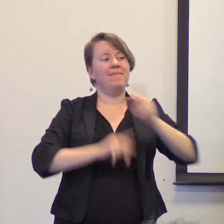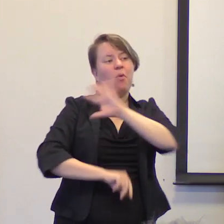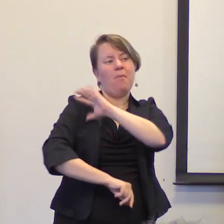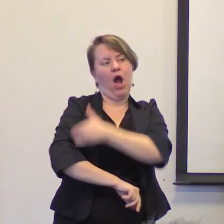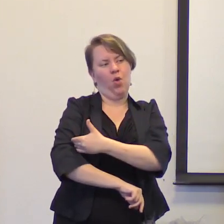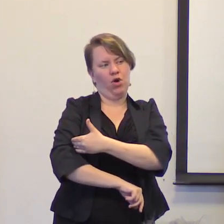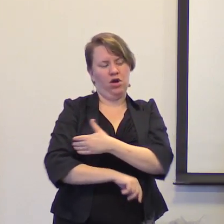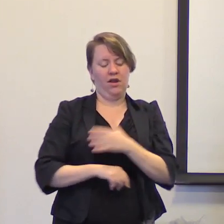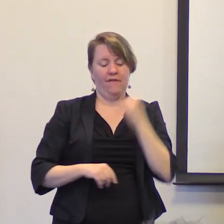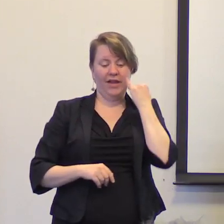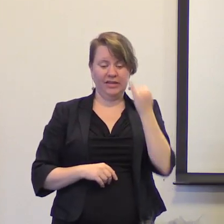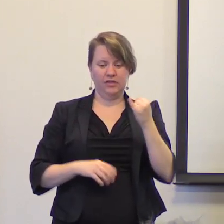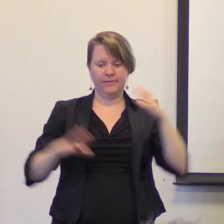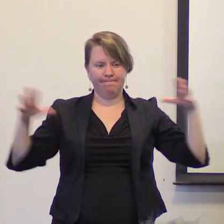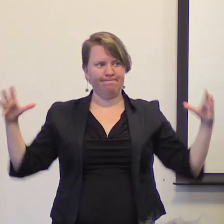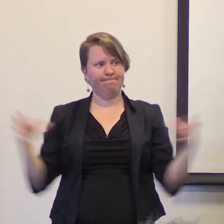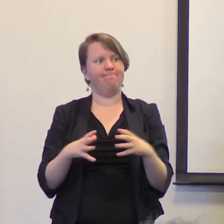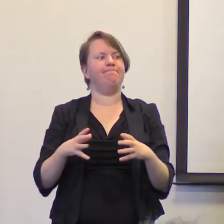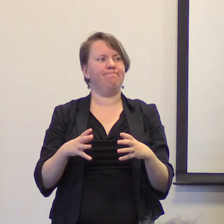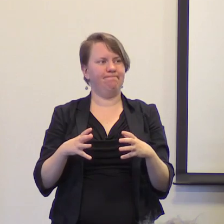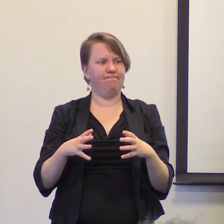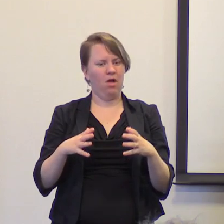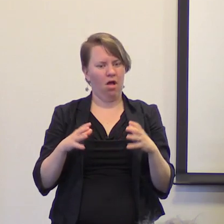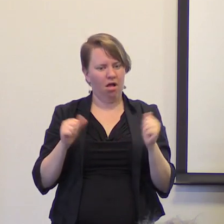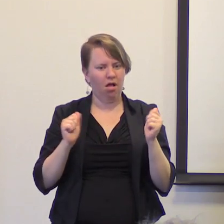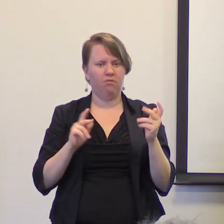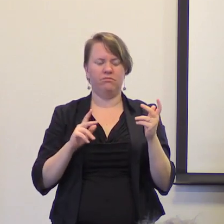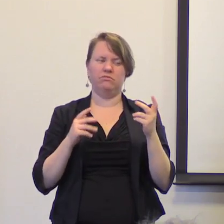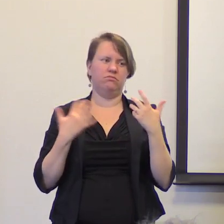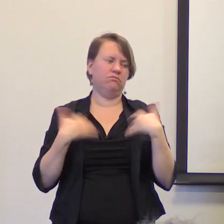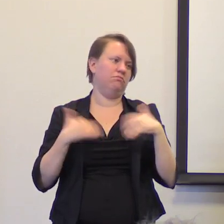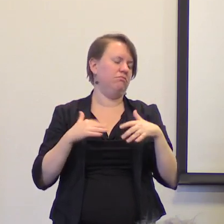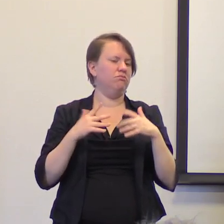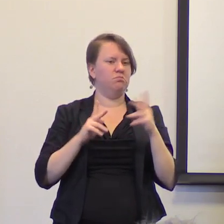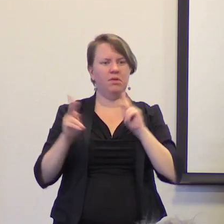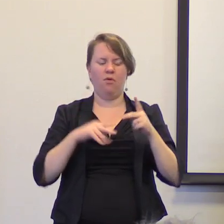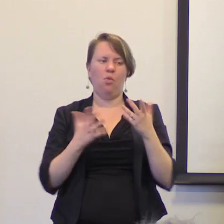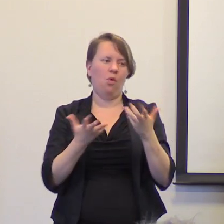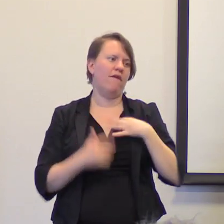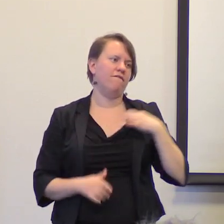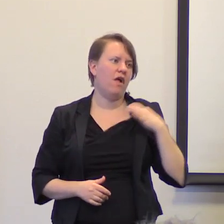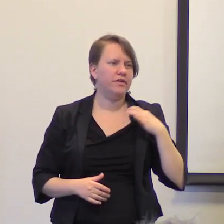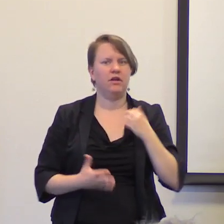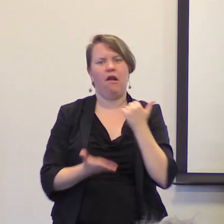The idea there is to mobilize the incredible auditorium that we've had of people who want to volunteer and want to help.